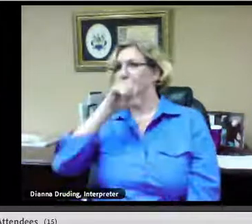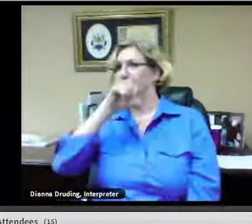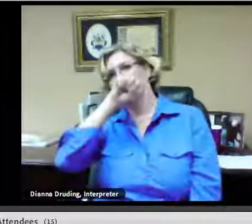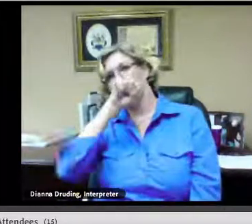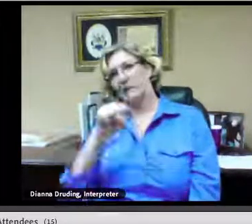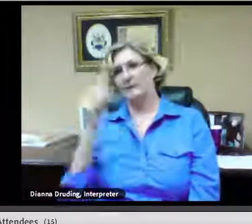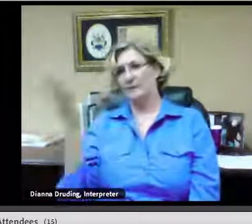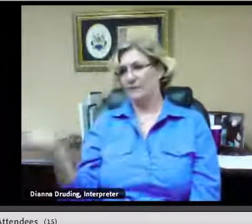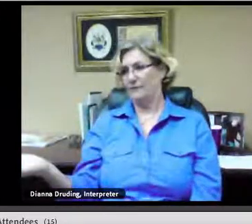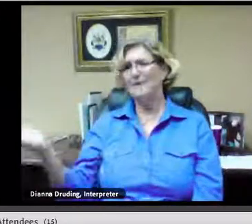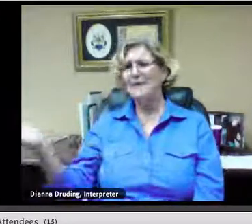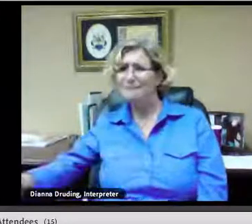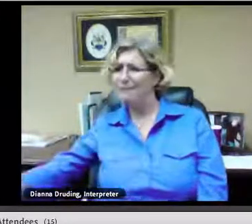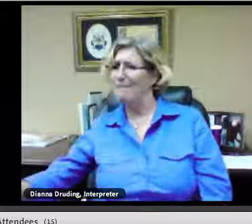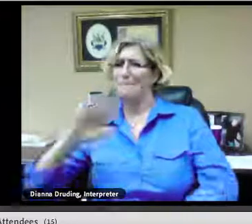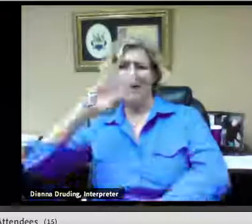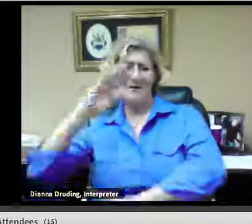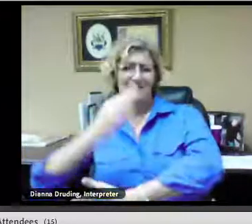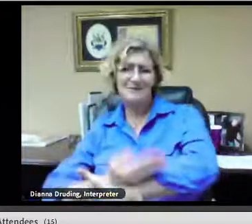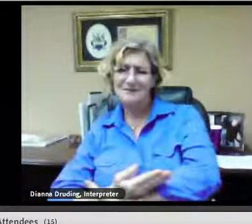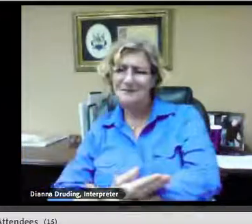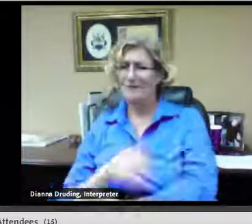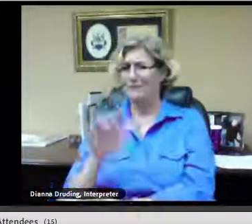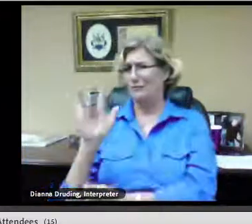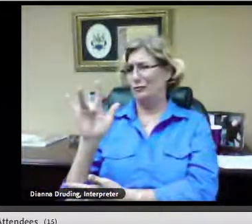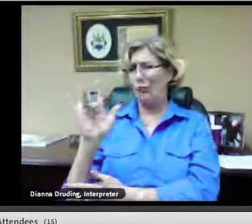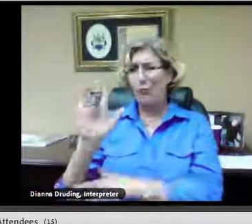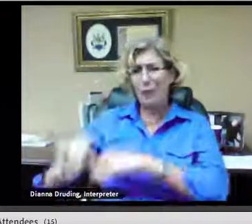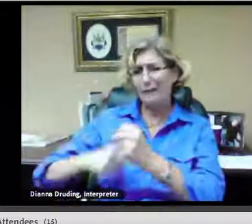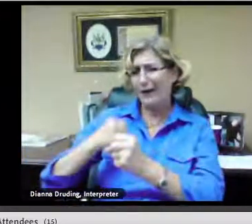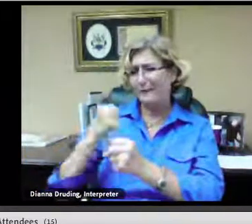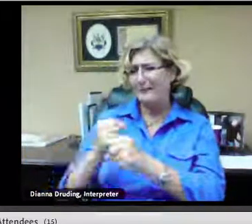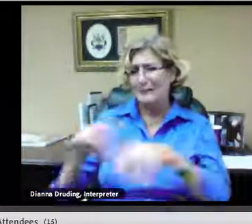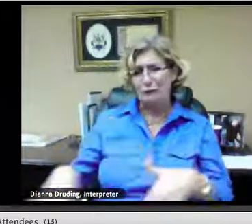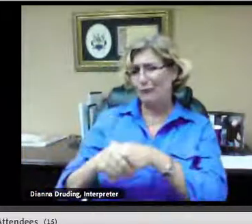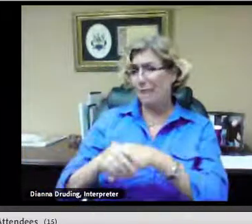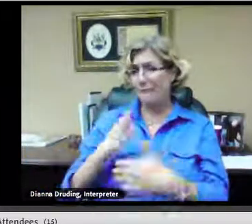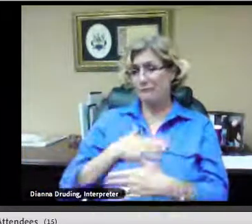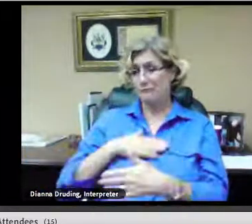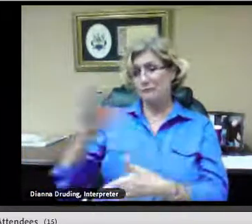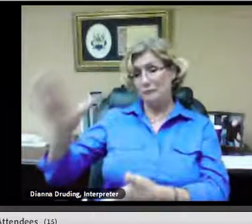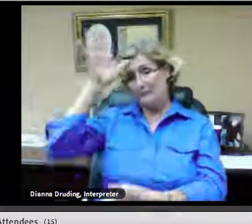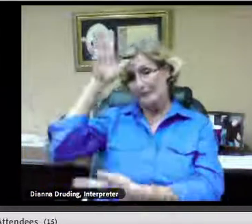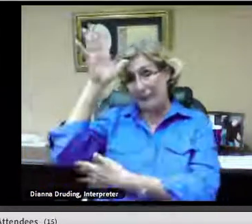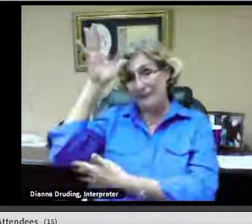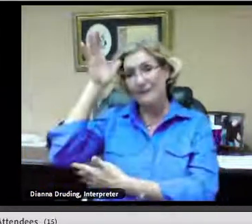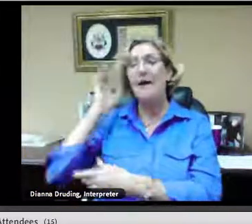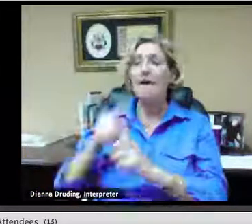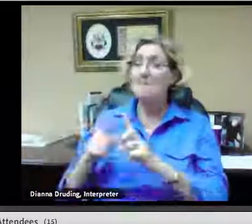He's been my son for, you know, 25 years via marriage. But I had gotten caught into just viewing him only through his disability.